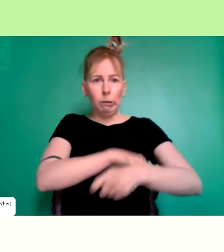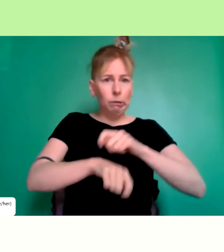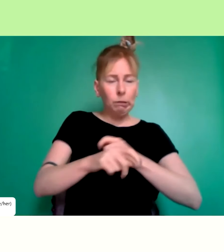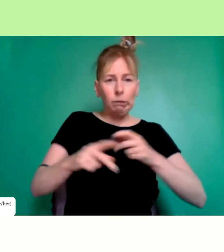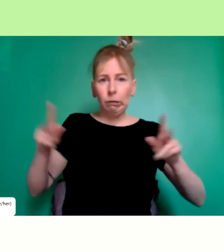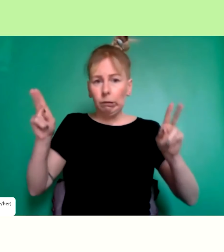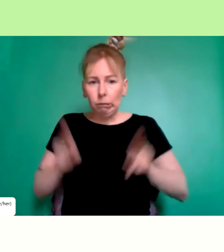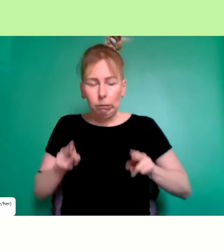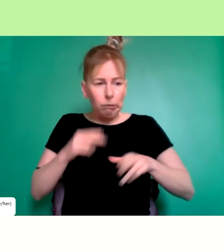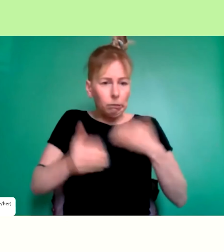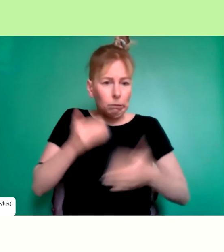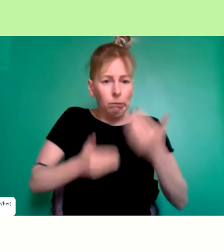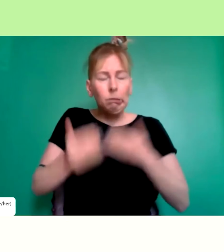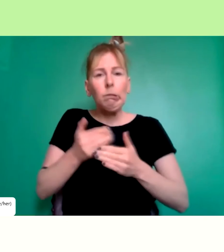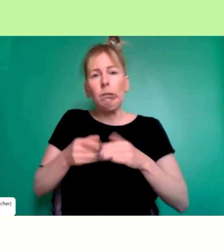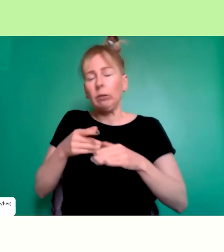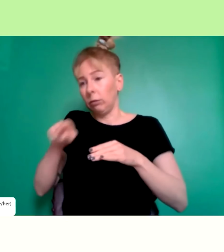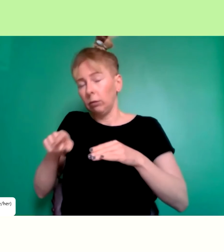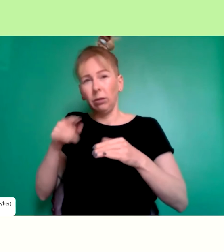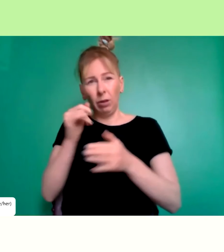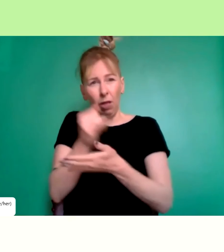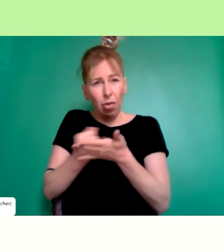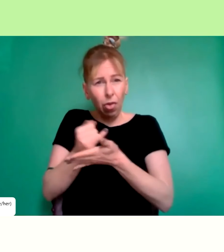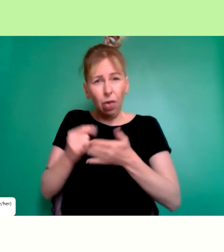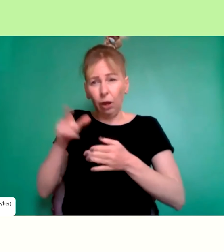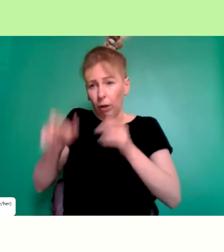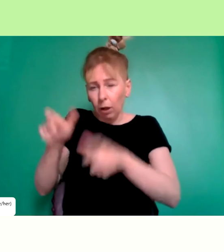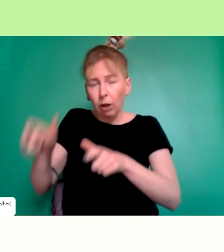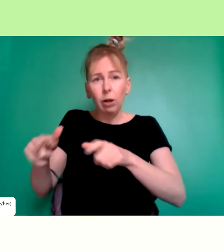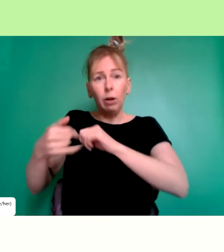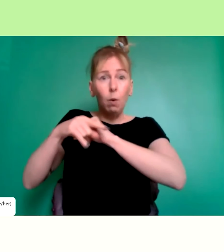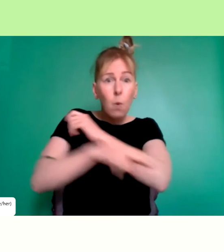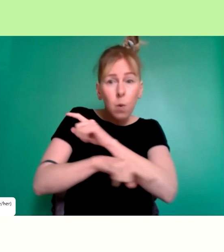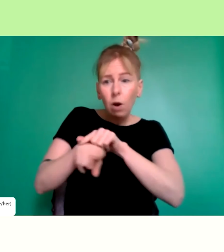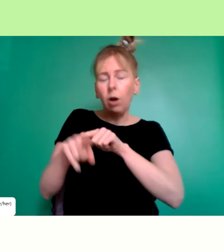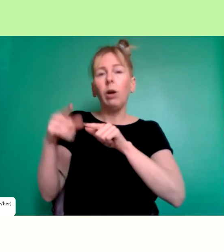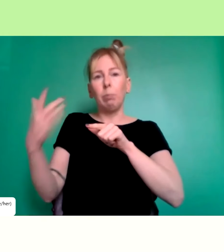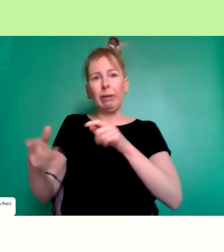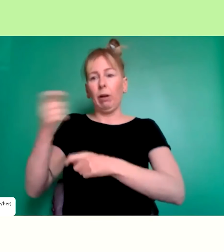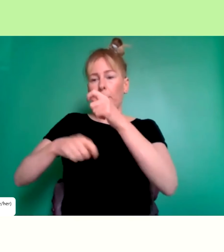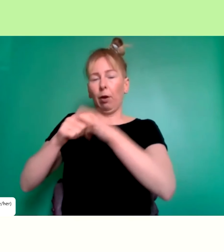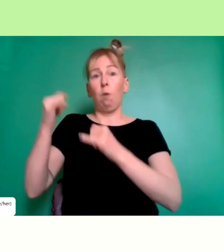And in the midst of a gig economy, rife zero hours contracts and pervasive precarity,